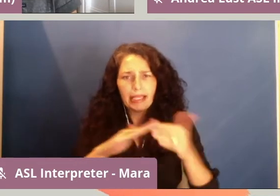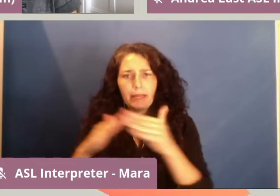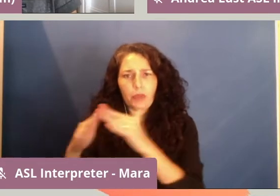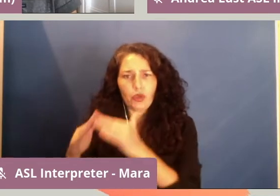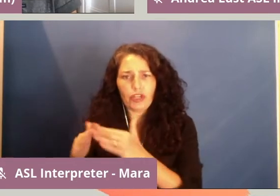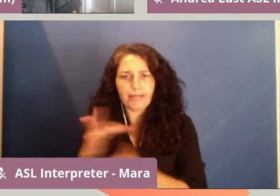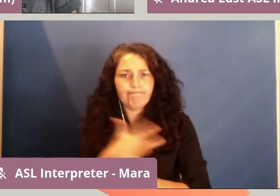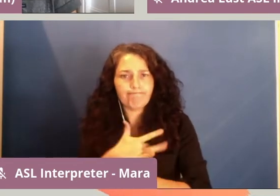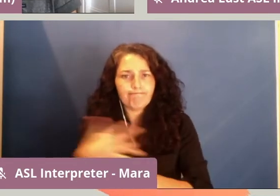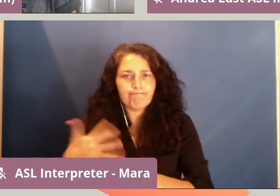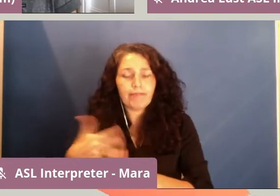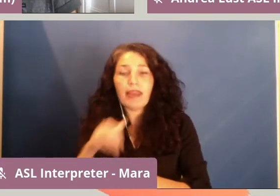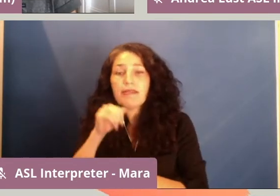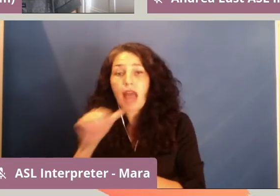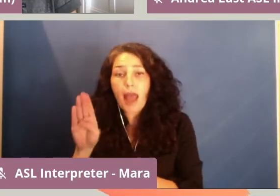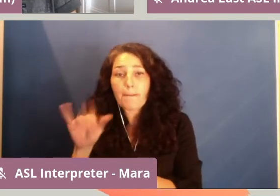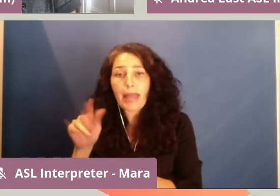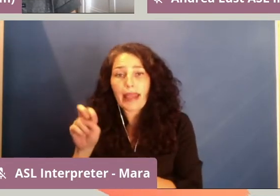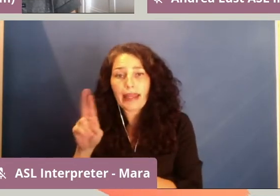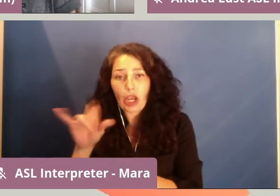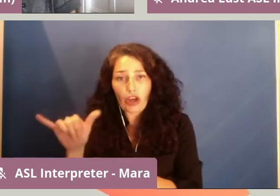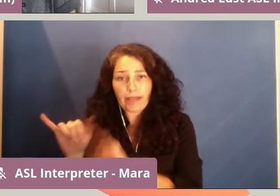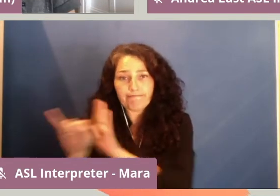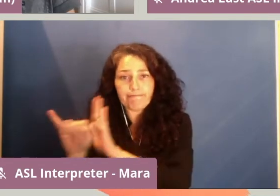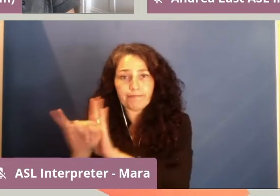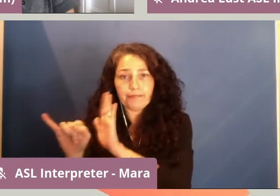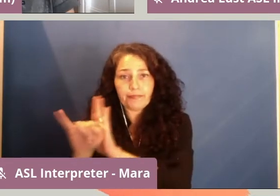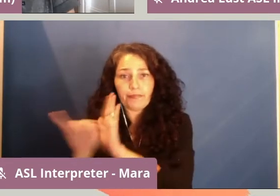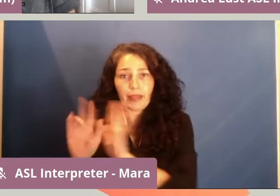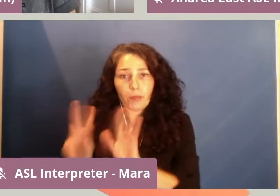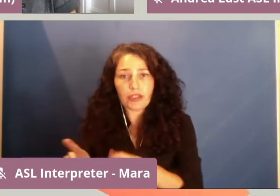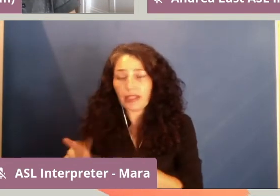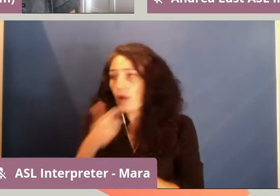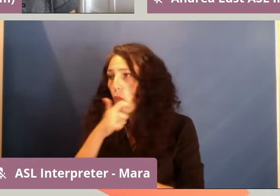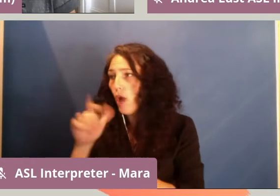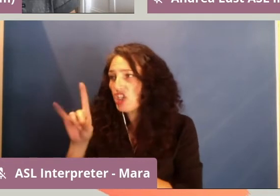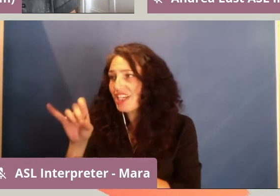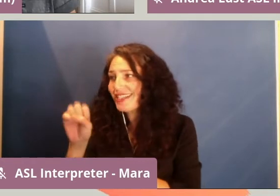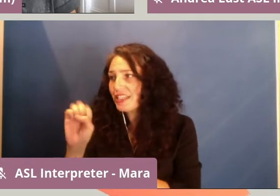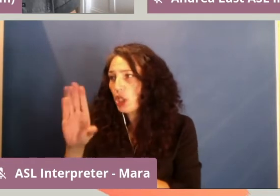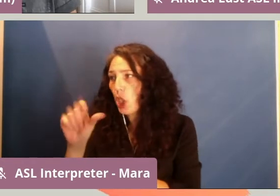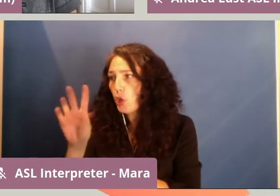As a non-binary-identified person, watching "Disclosure" was like therapy for me.